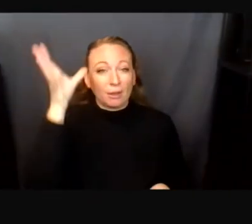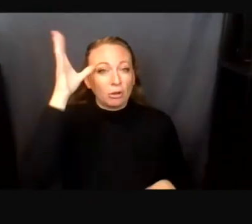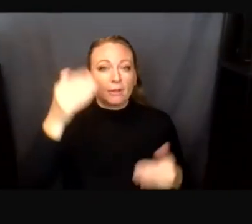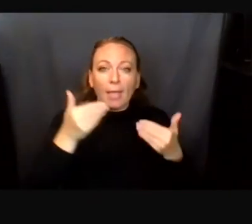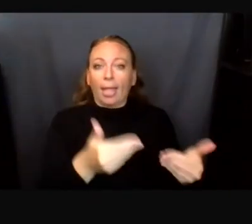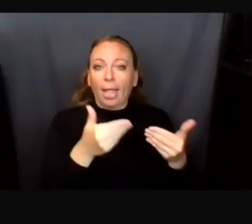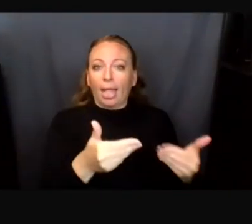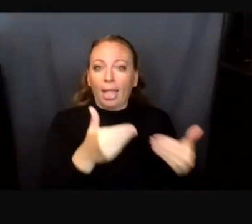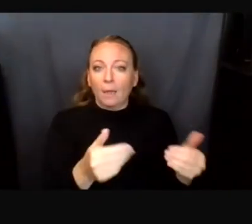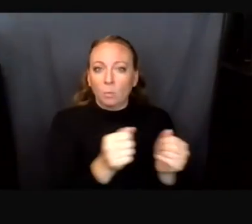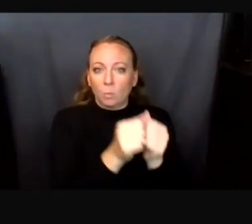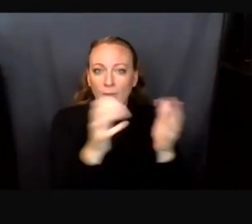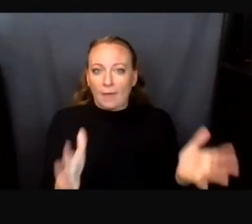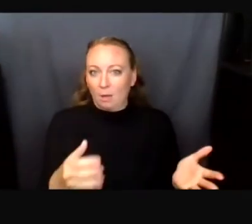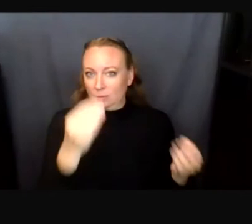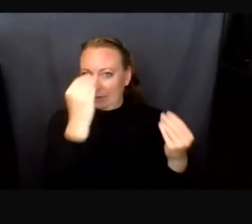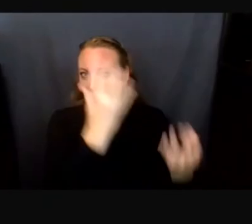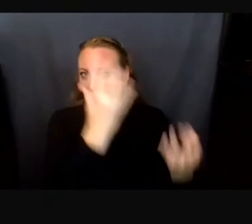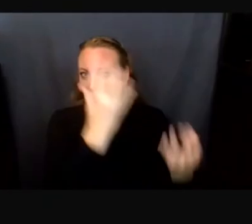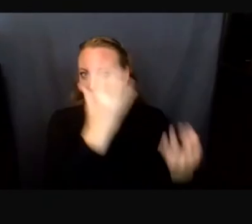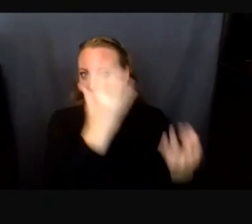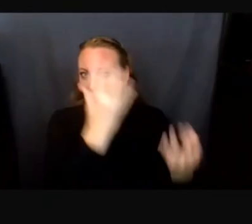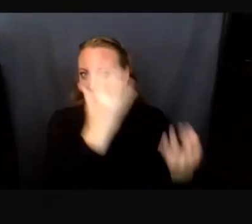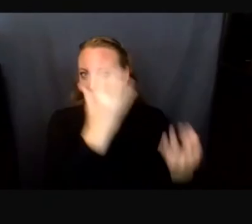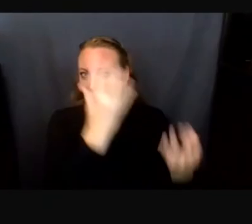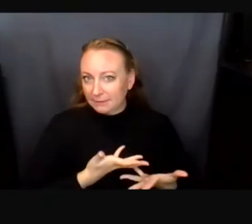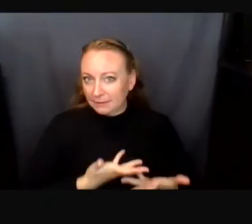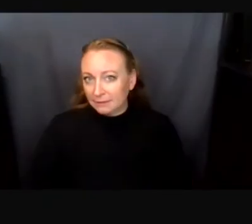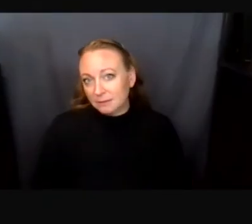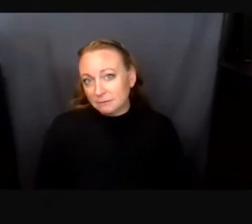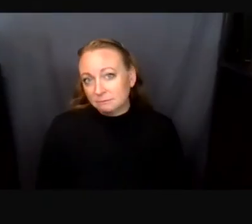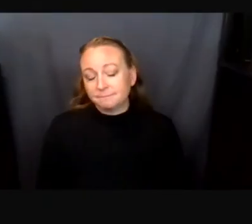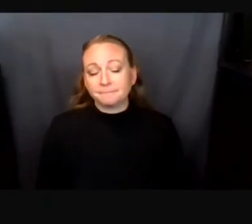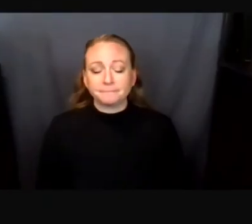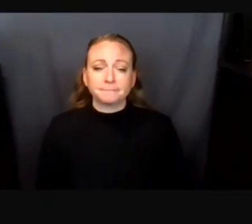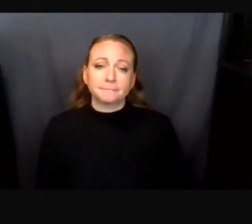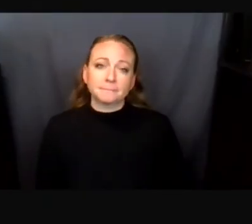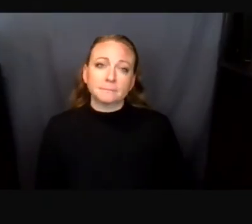Now, the three other doctors we went to basically